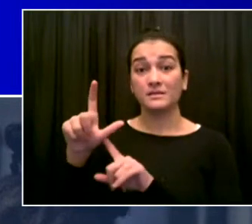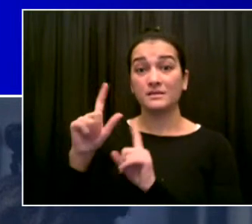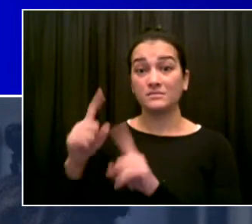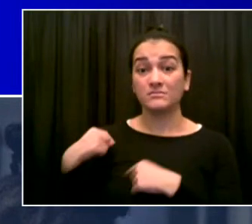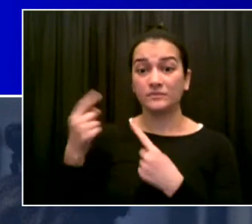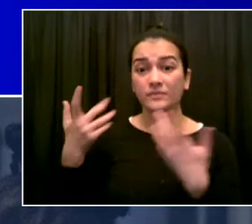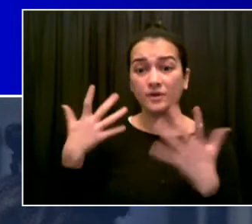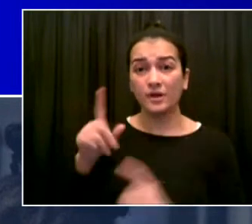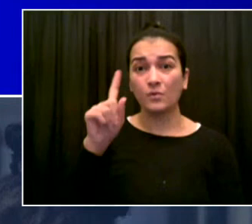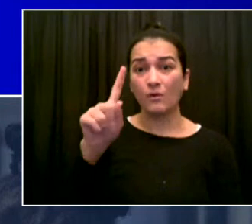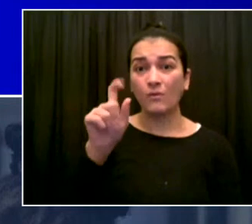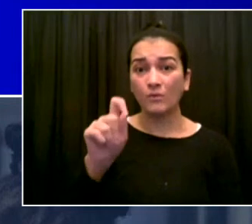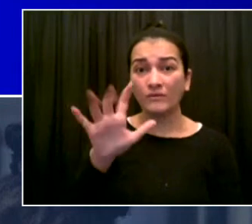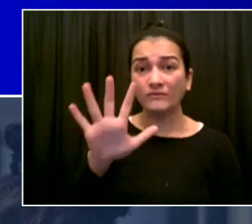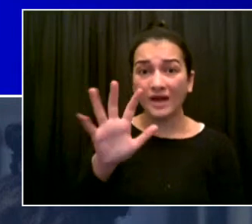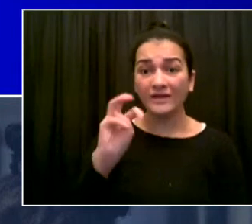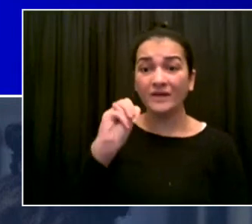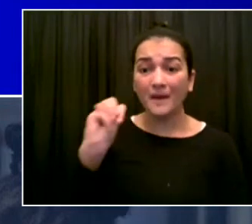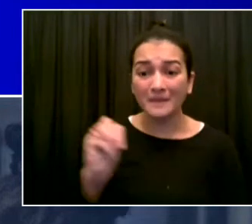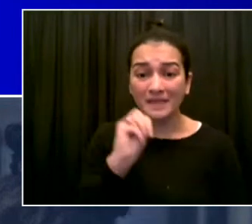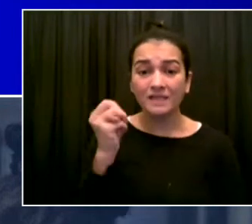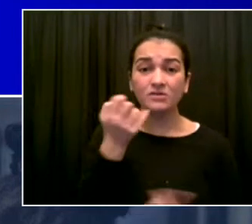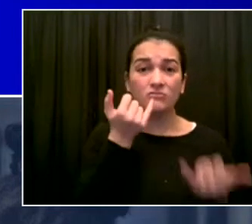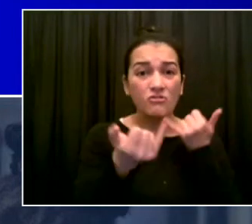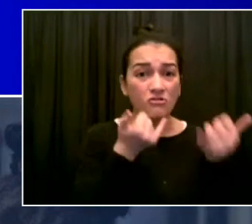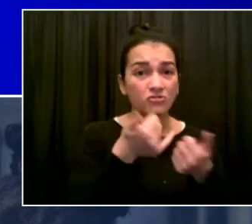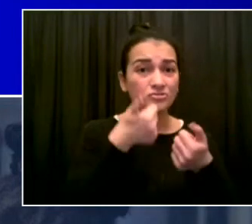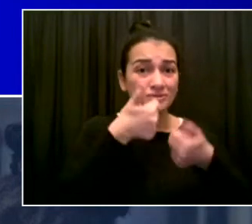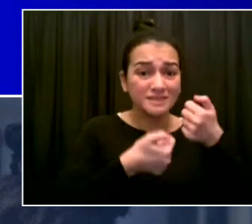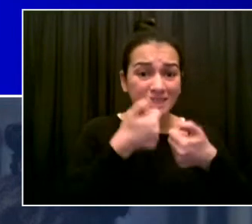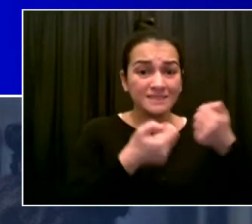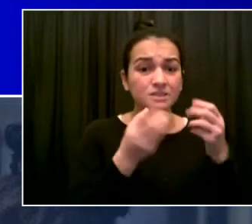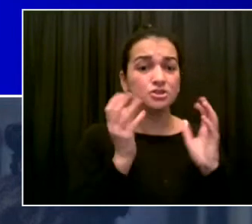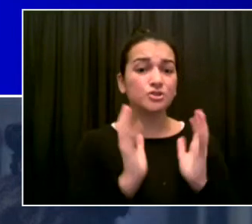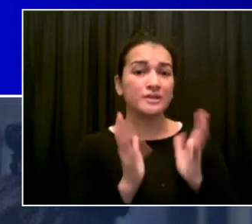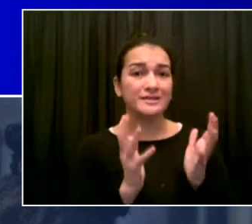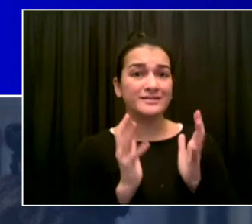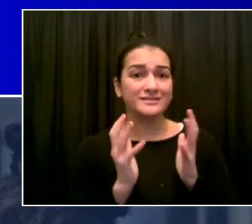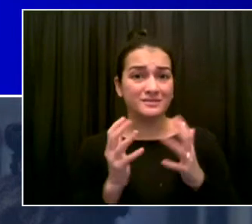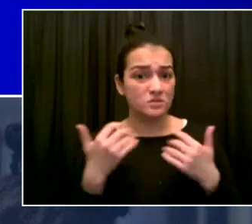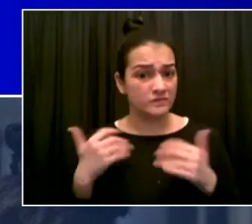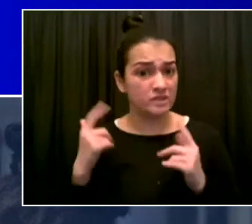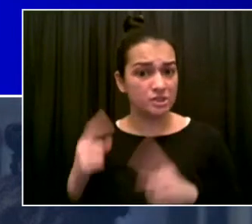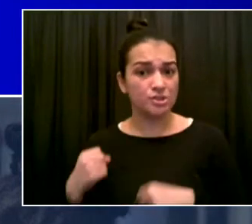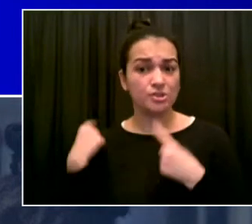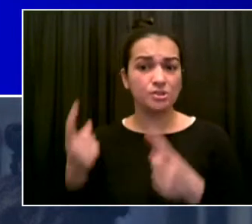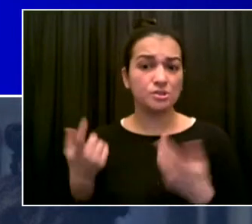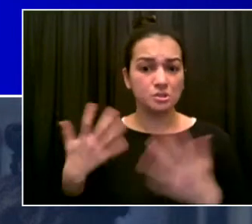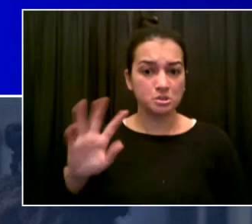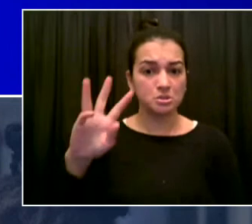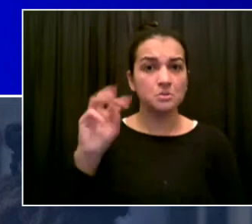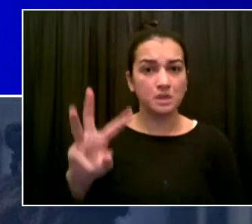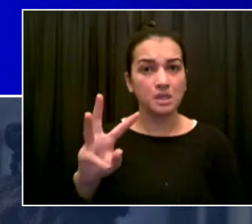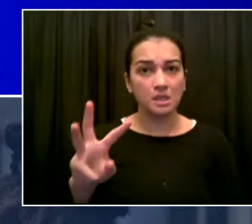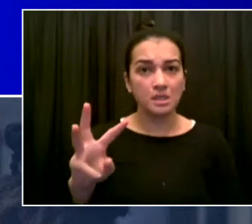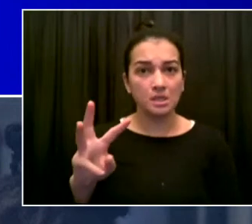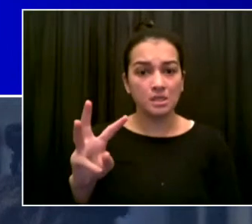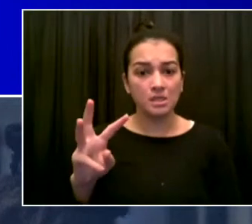TTEXS AND CHATS. 1.5 MILLION TIMES PEOPLE WHO